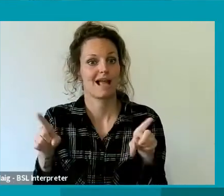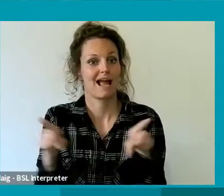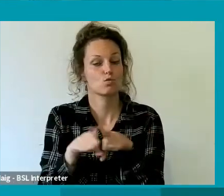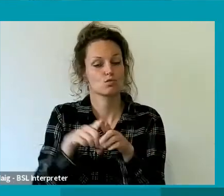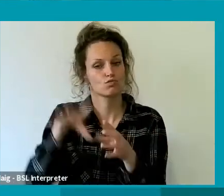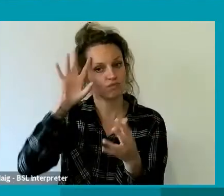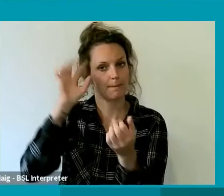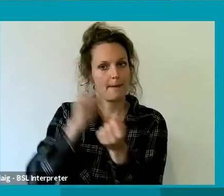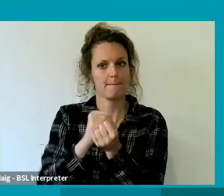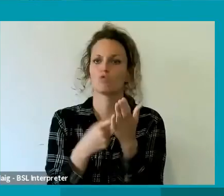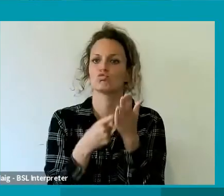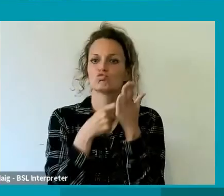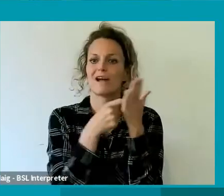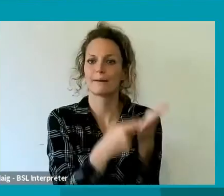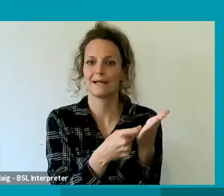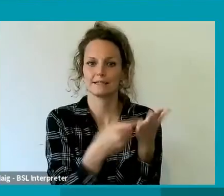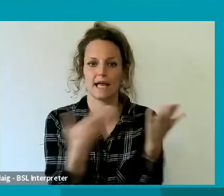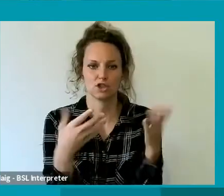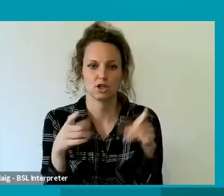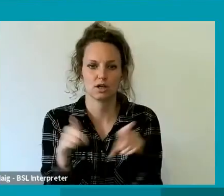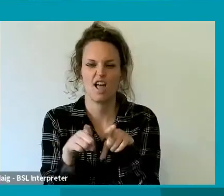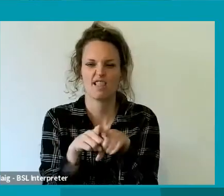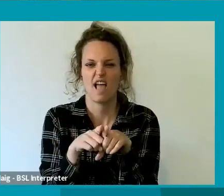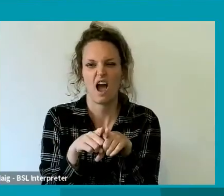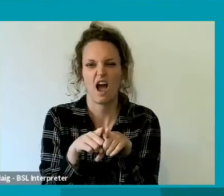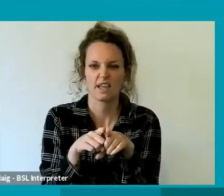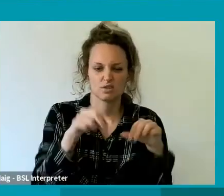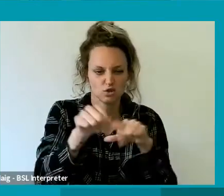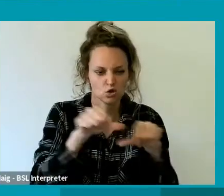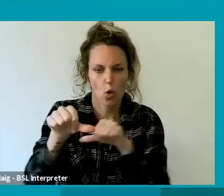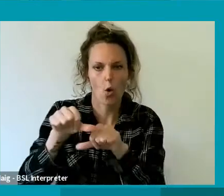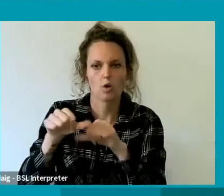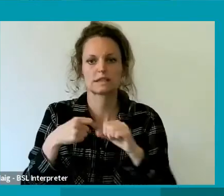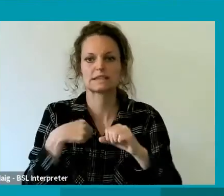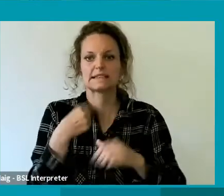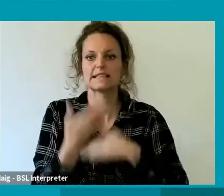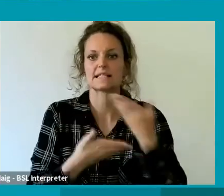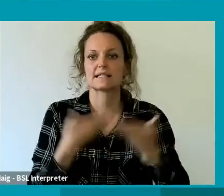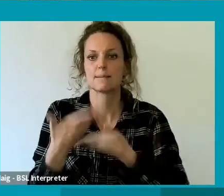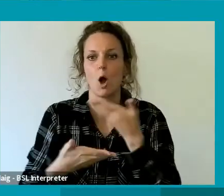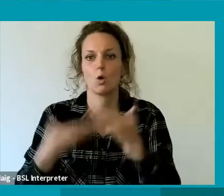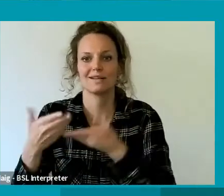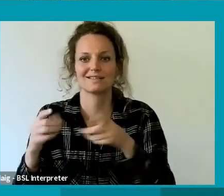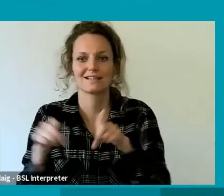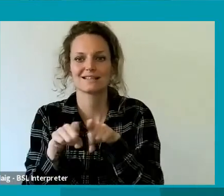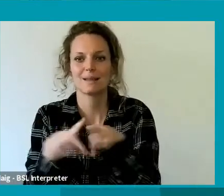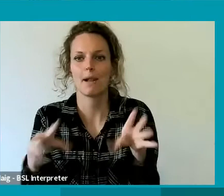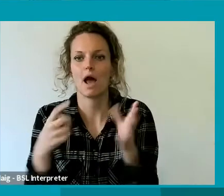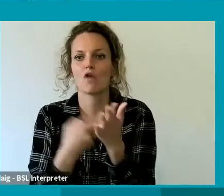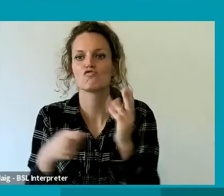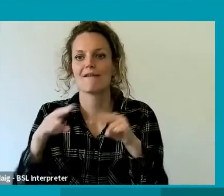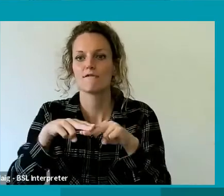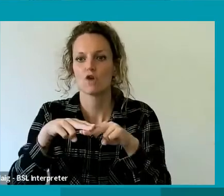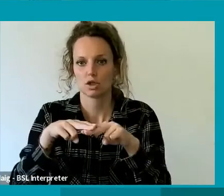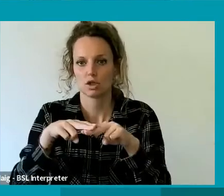which is really like many testimonials. It's like those references or those referee that the references that we get.